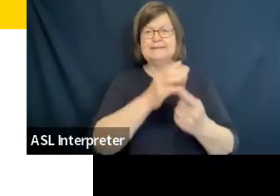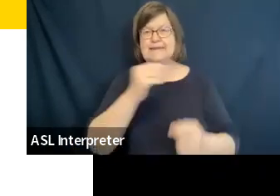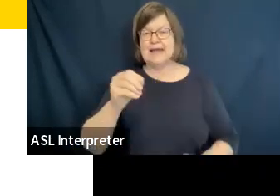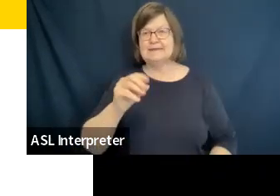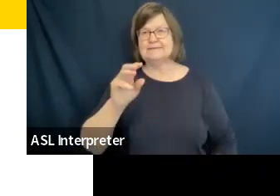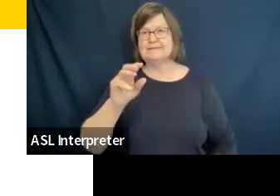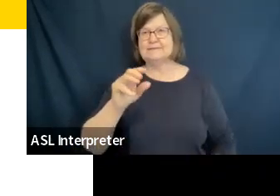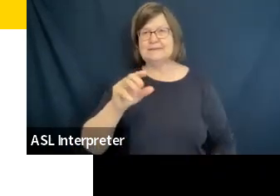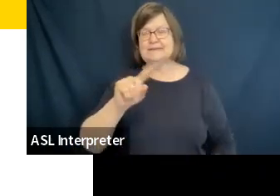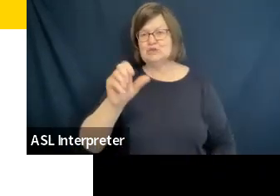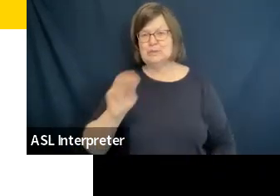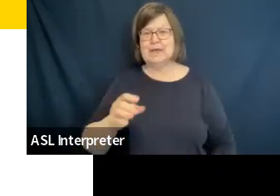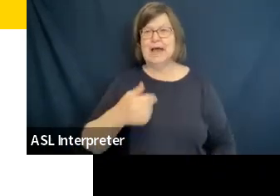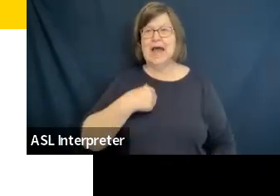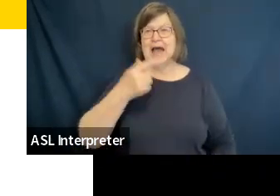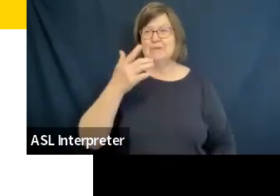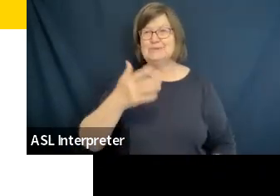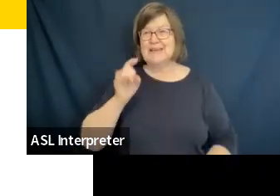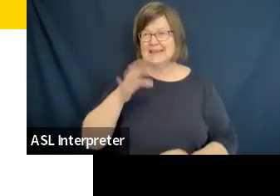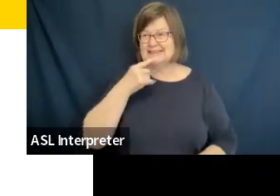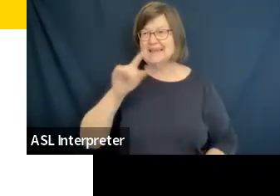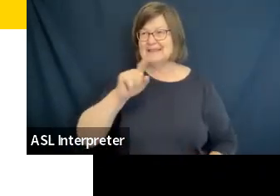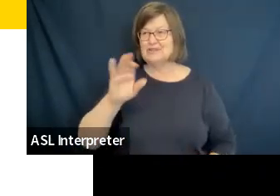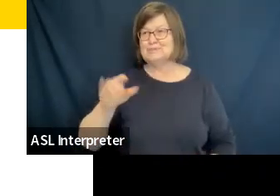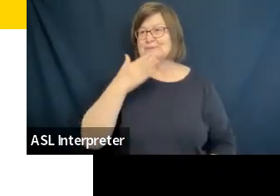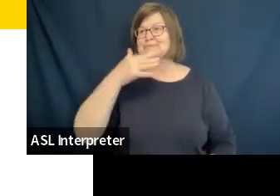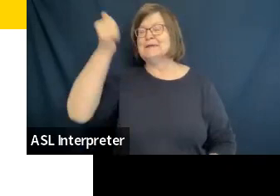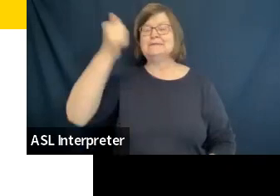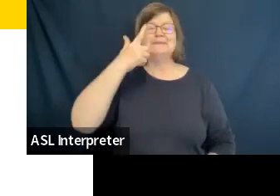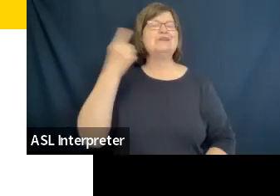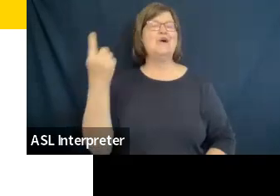that Zoom is like the be all end all, because of course there's always room for improvement,